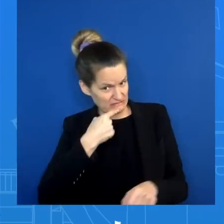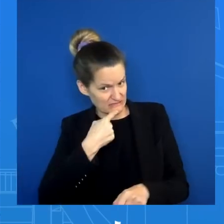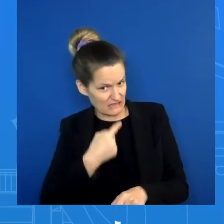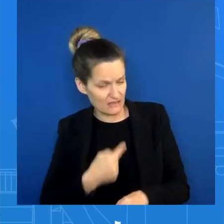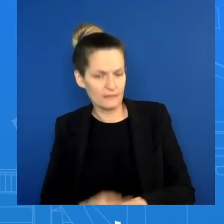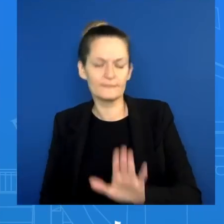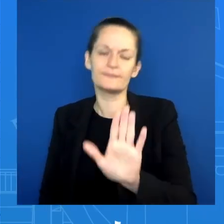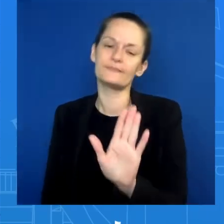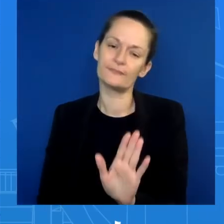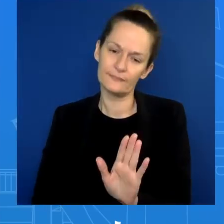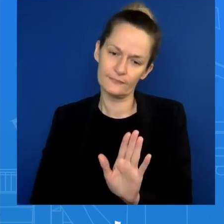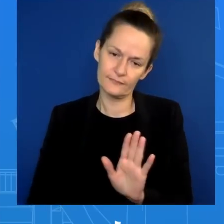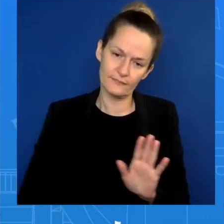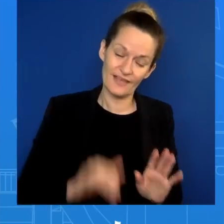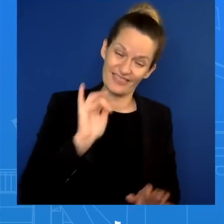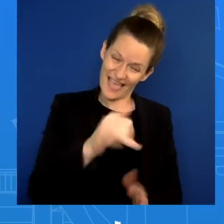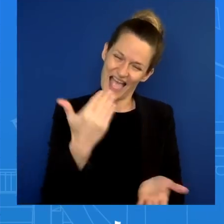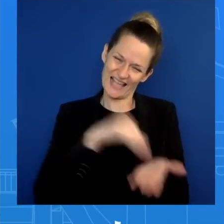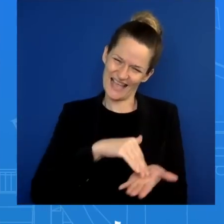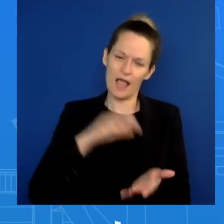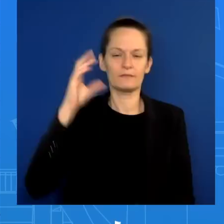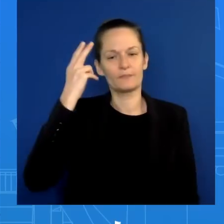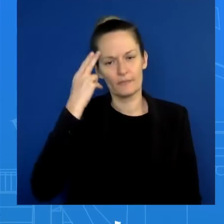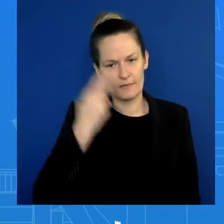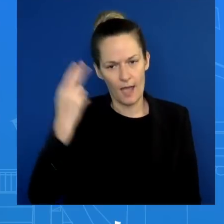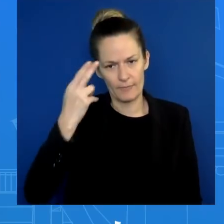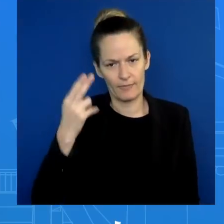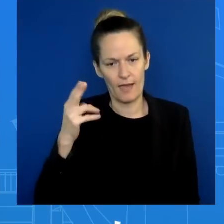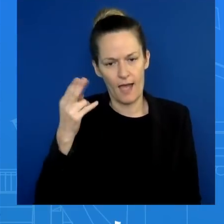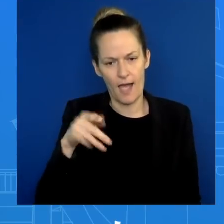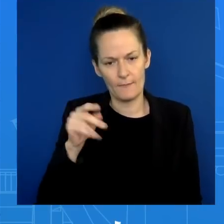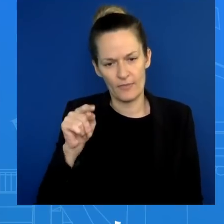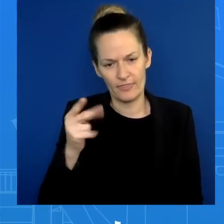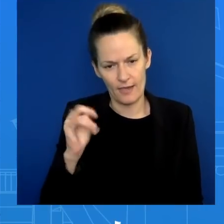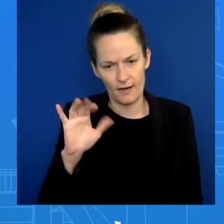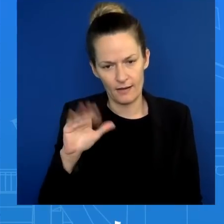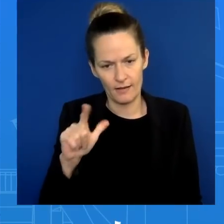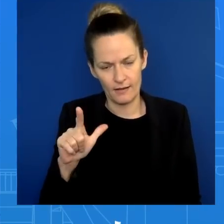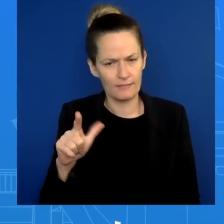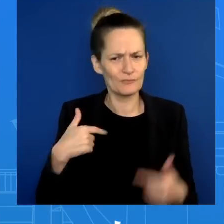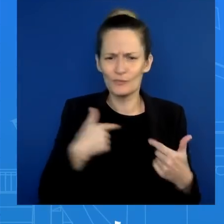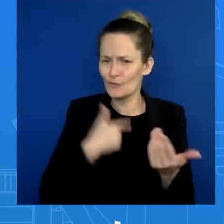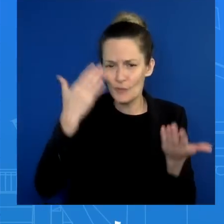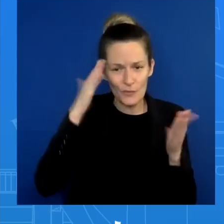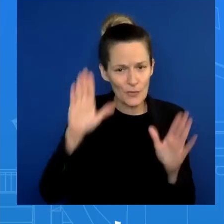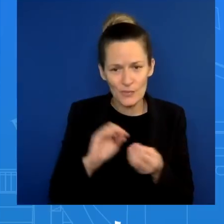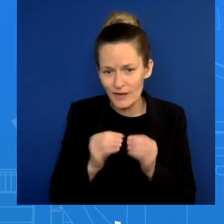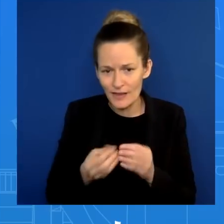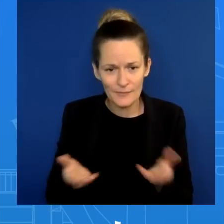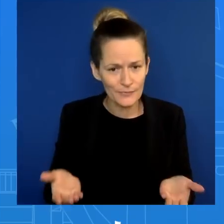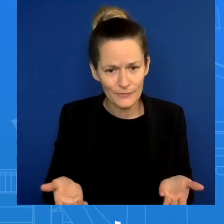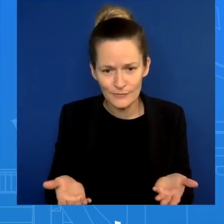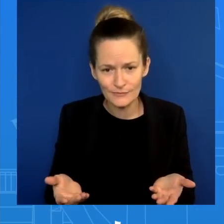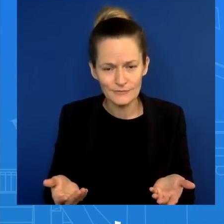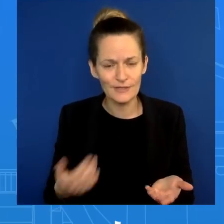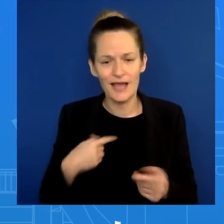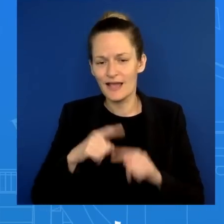which we don't we have to see what the in order to fully for me to fully answer that question. The Press: That it will not go up again, that the that the federal student loan debt